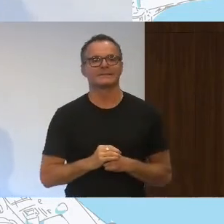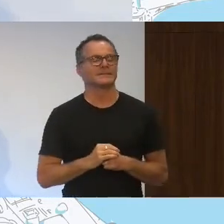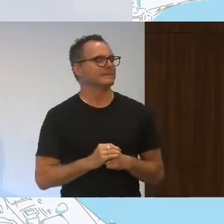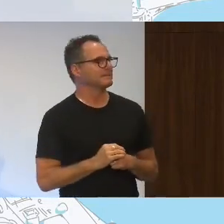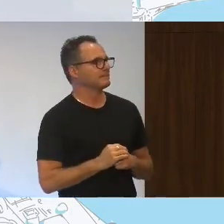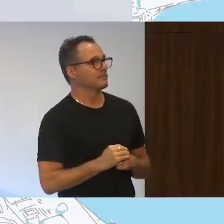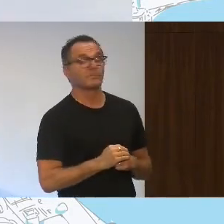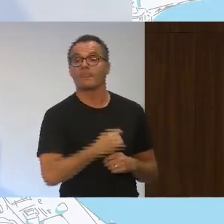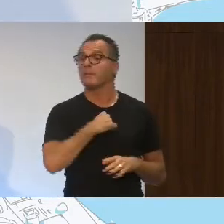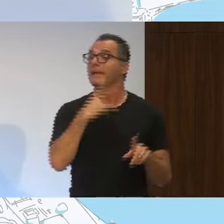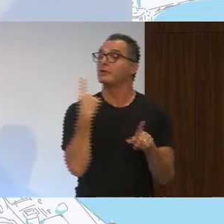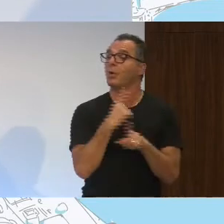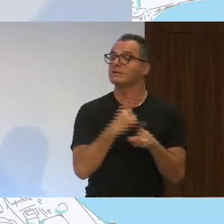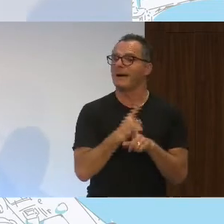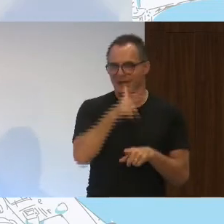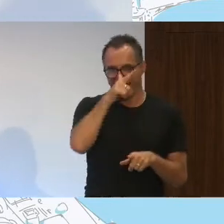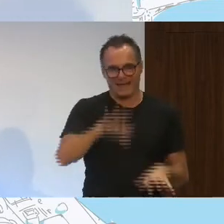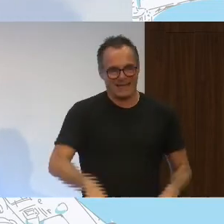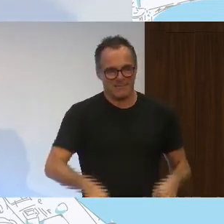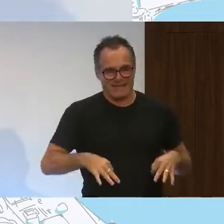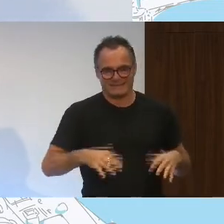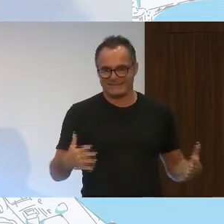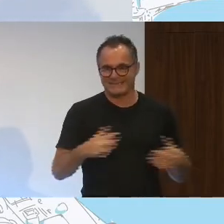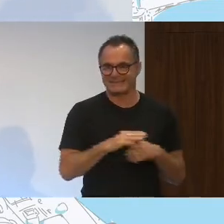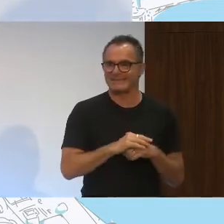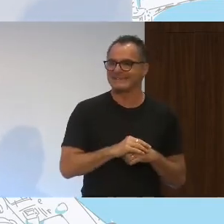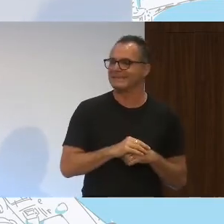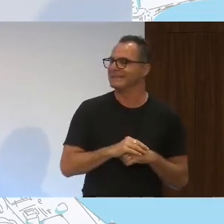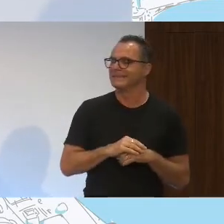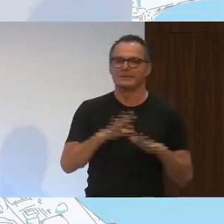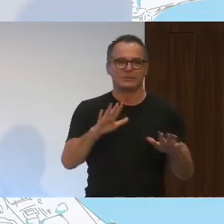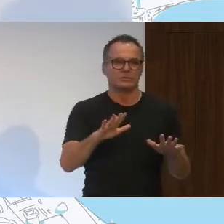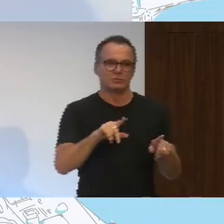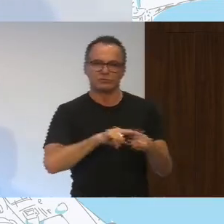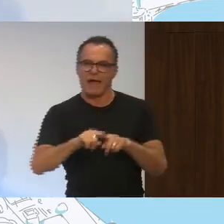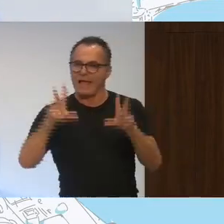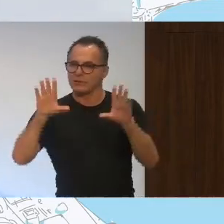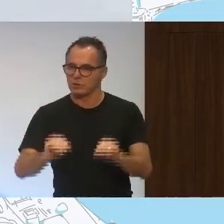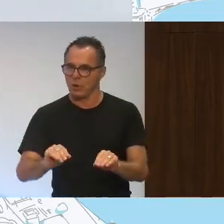I talked about the lucky pants syndrome, you know, not making calls. The reality is that aren't there for the last ten years.